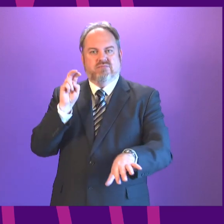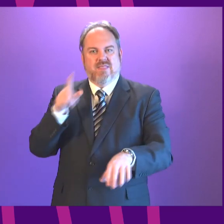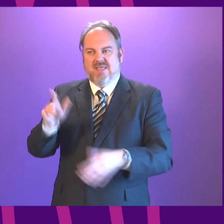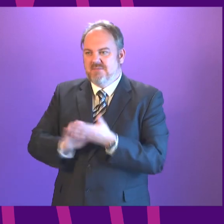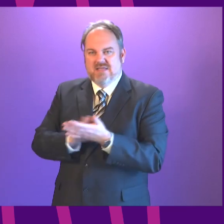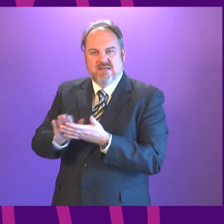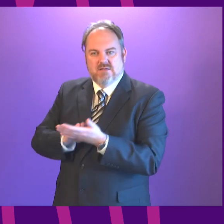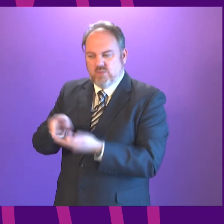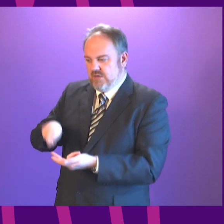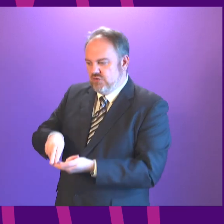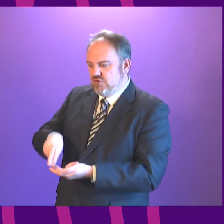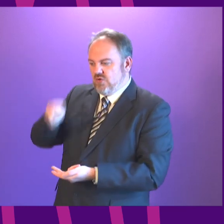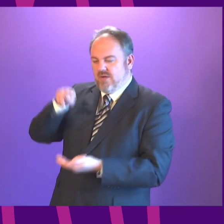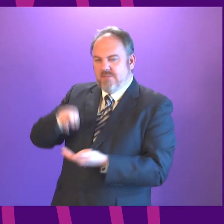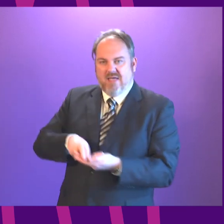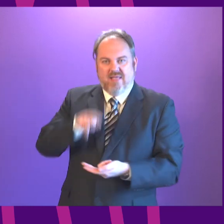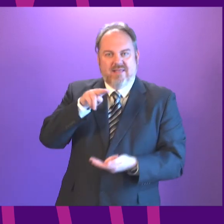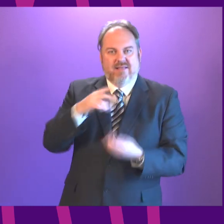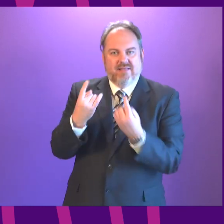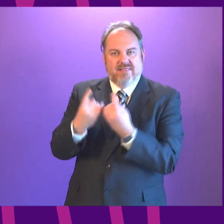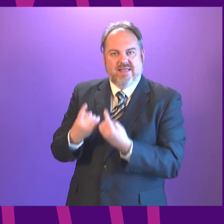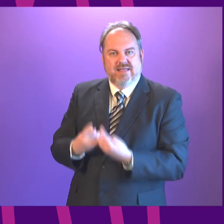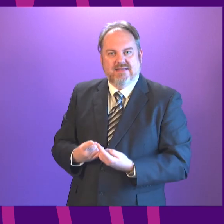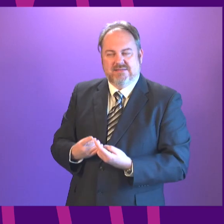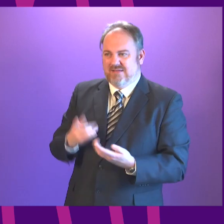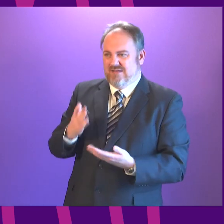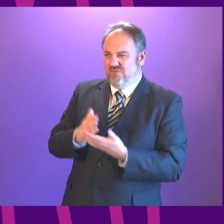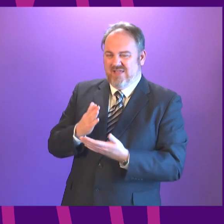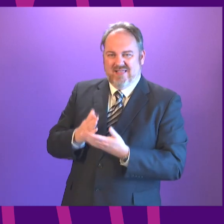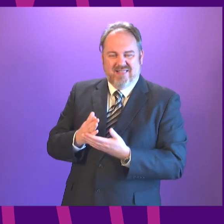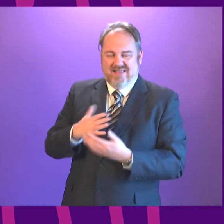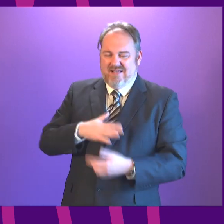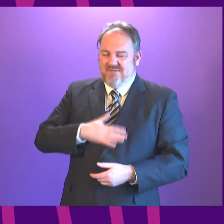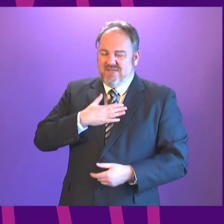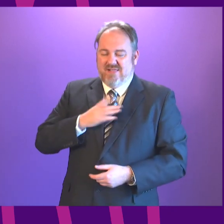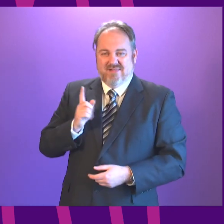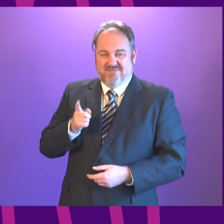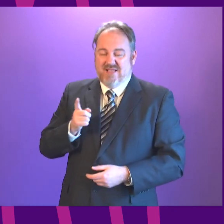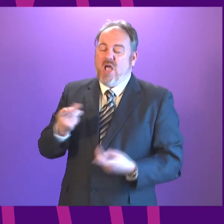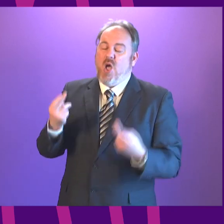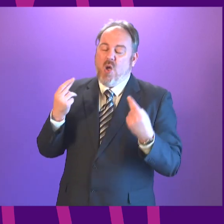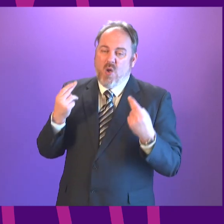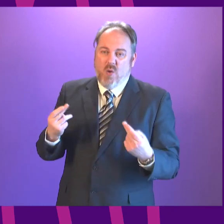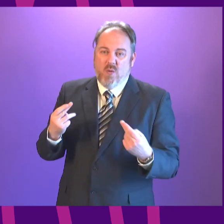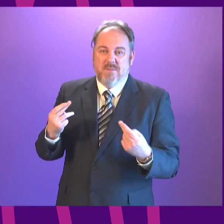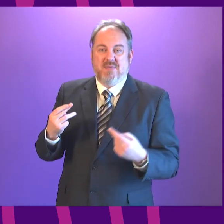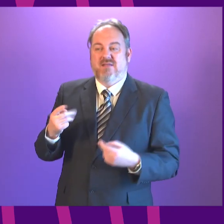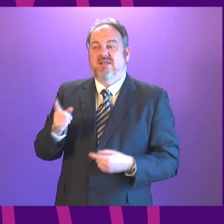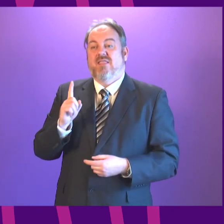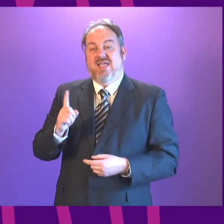face again in just a few days’ time. I really hope that, although the UK Government yesterday rejected the call for an extension,